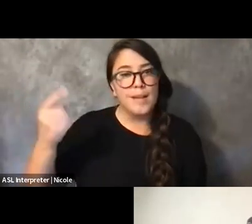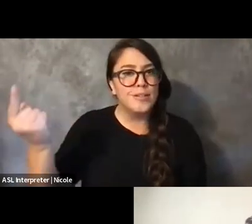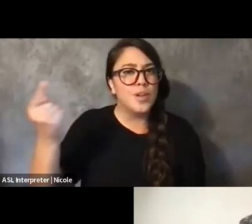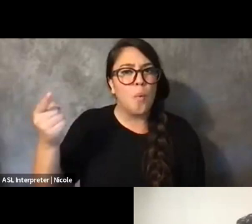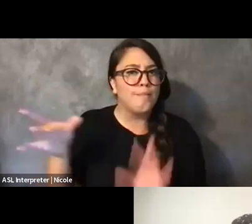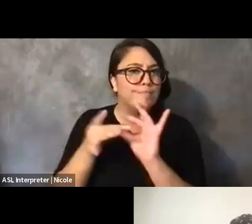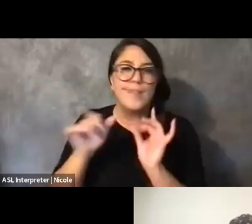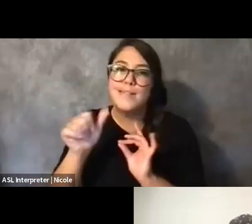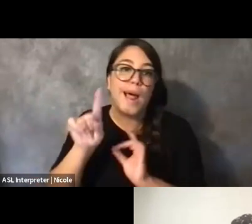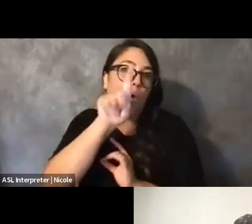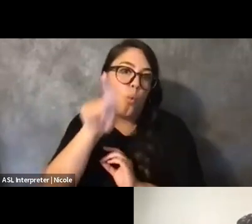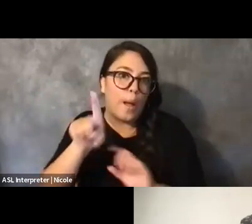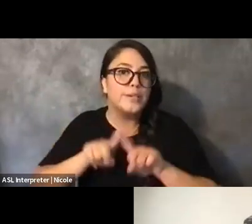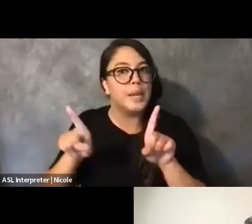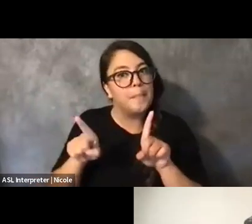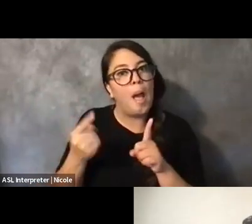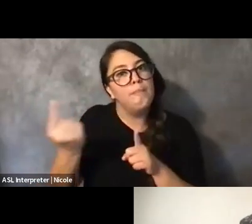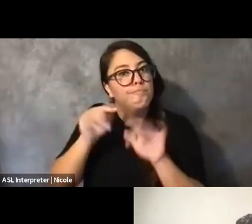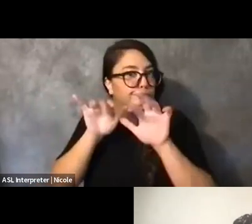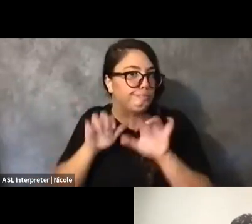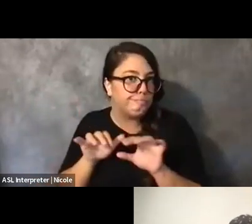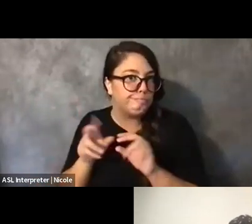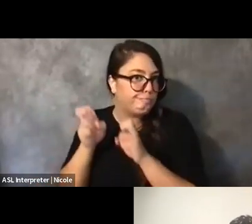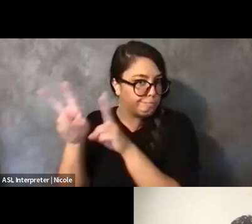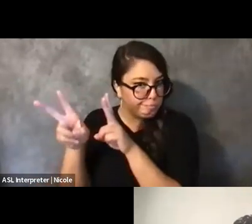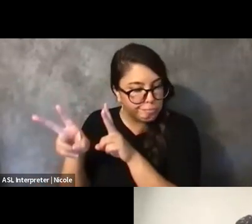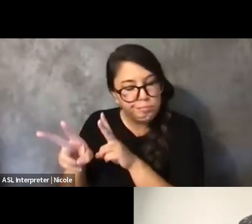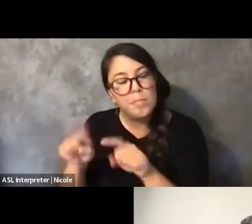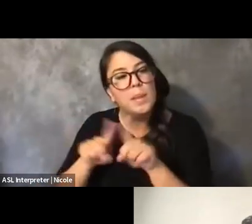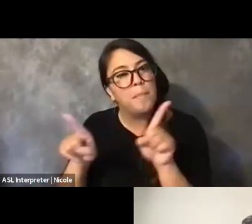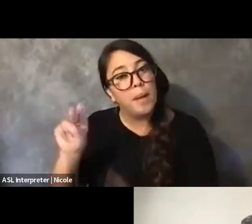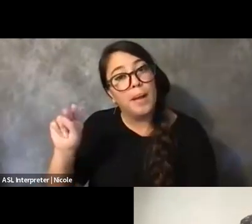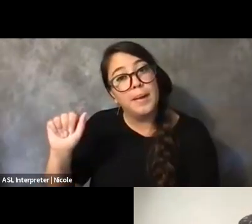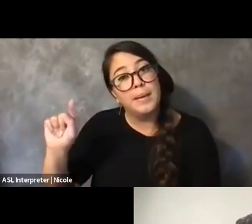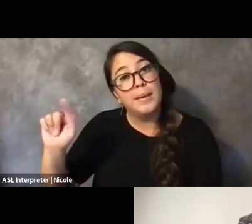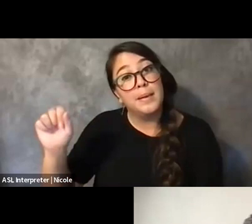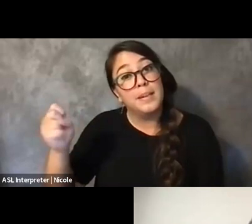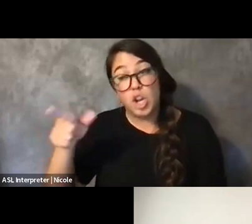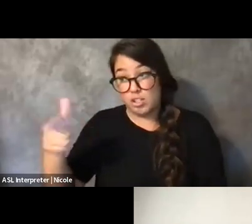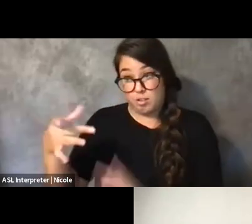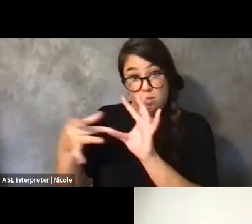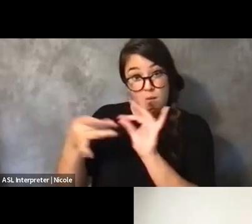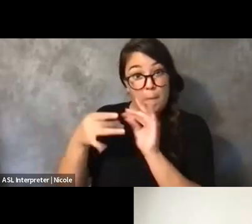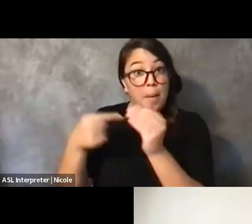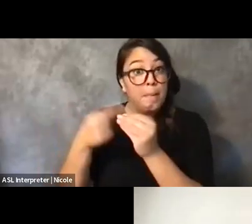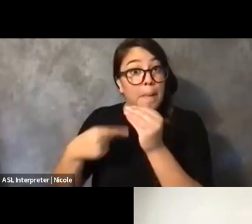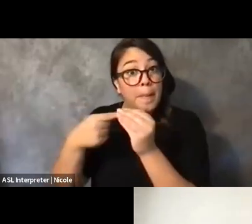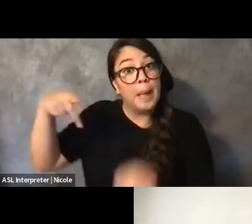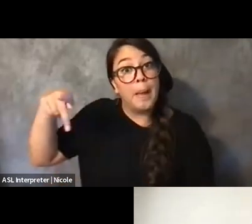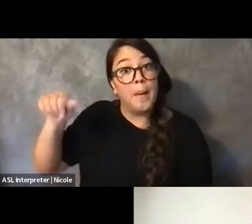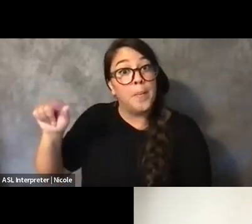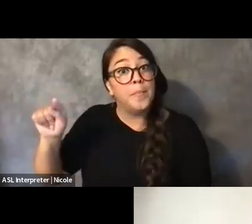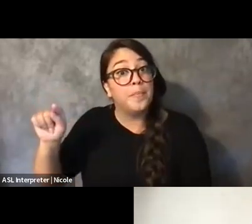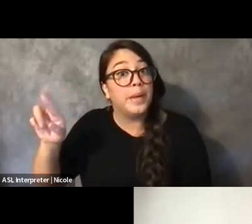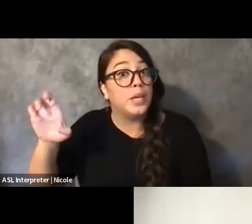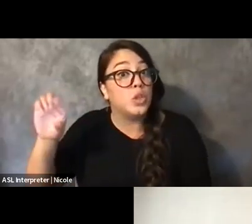but I feel like Natasha's naming a Patreon for non-Black folks as a platform